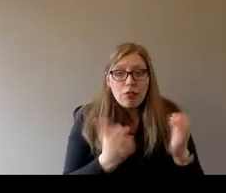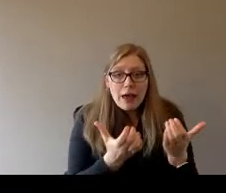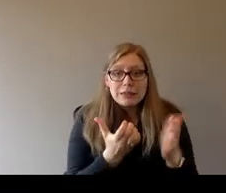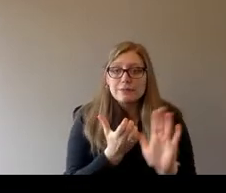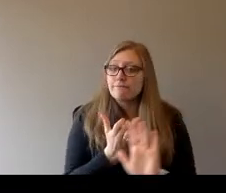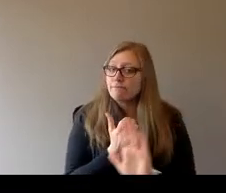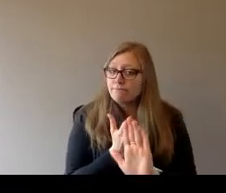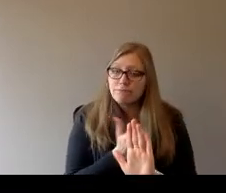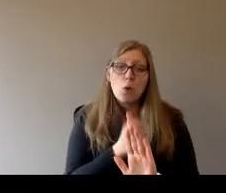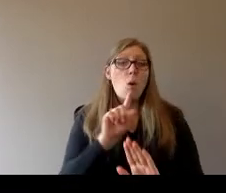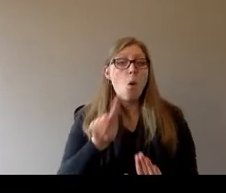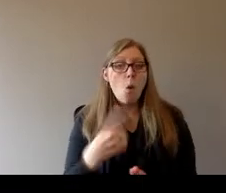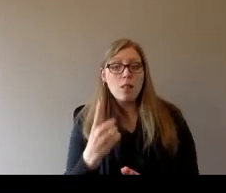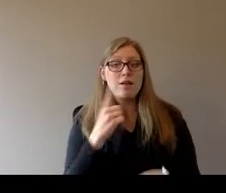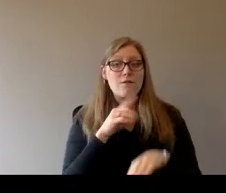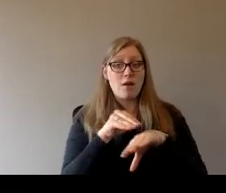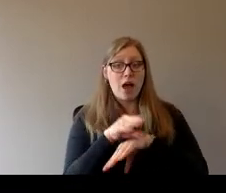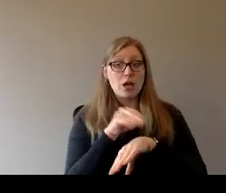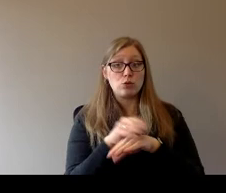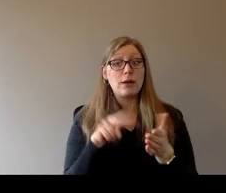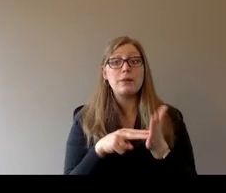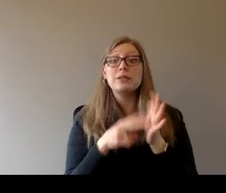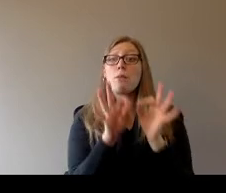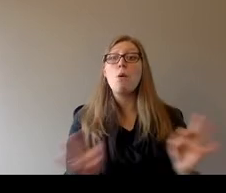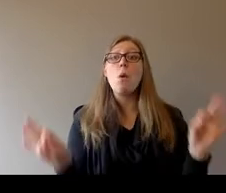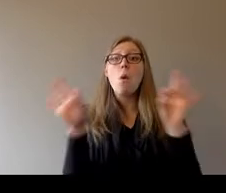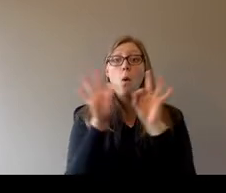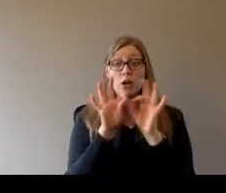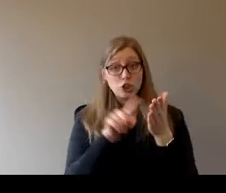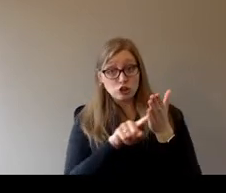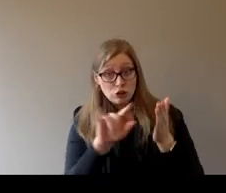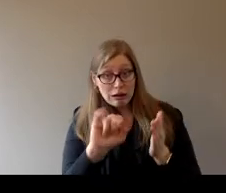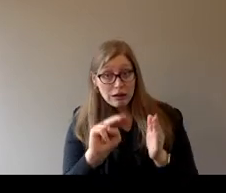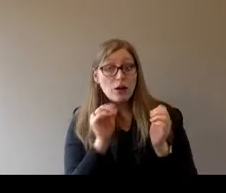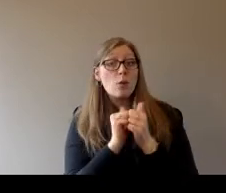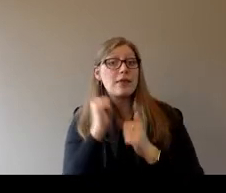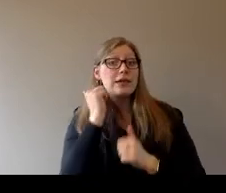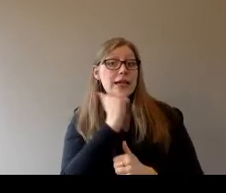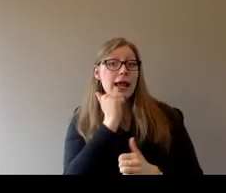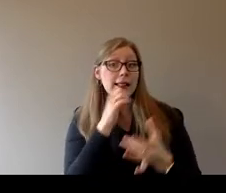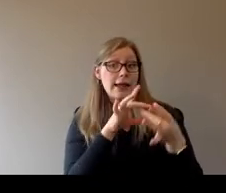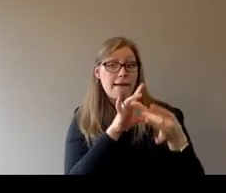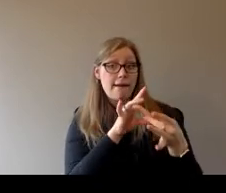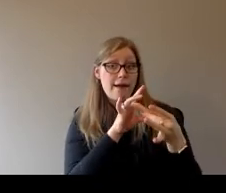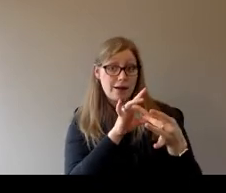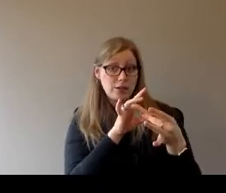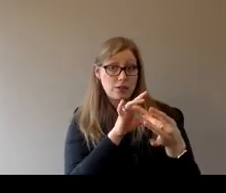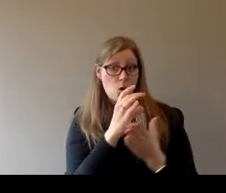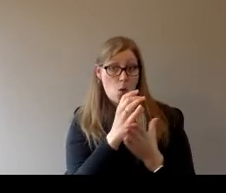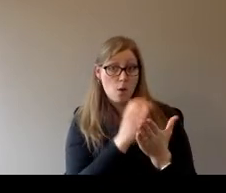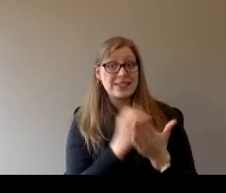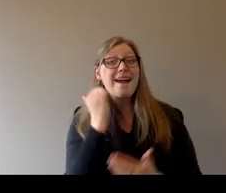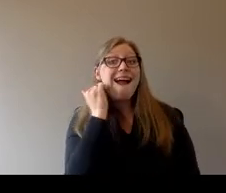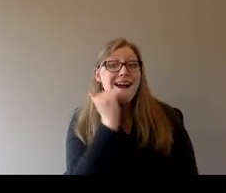that you are checking in with your Daily Connect Course ever single day so that you are not